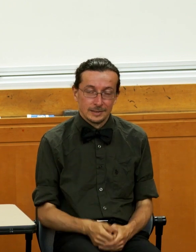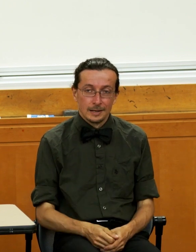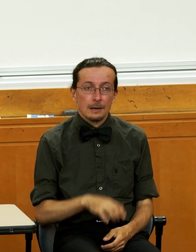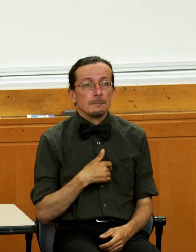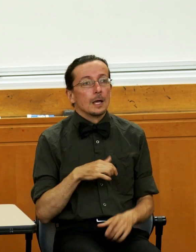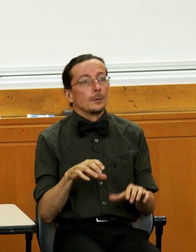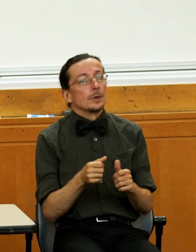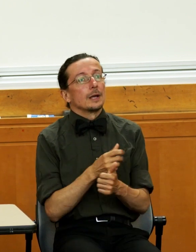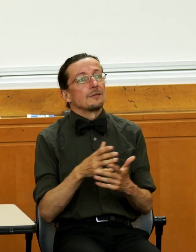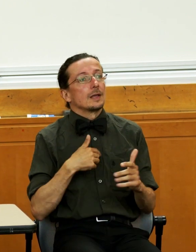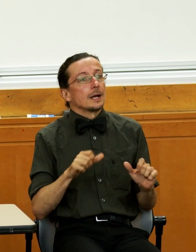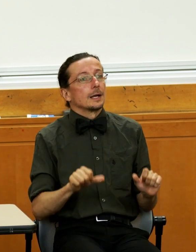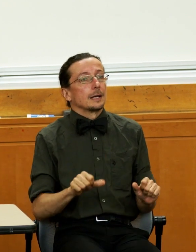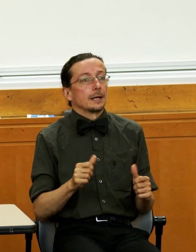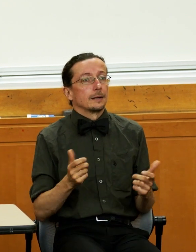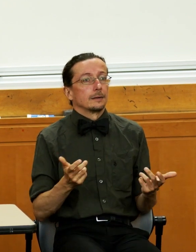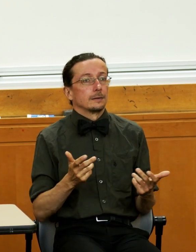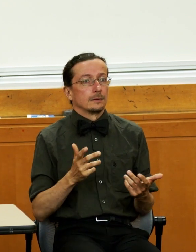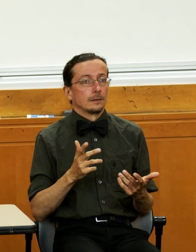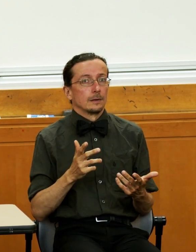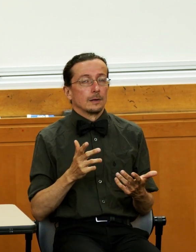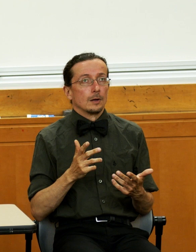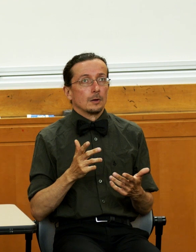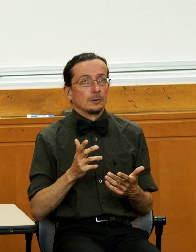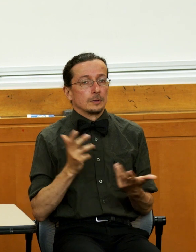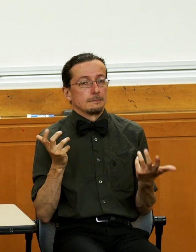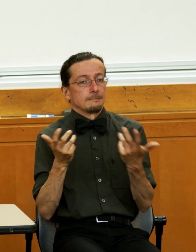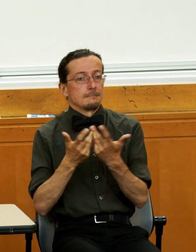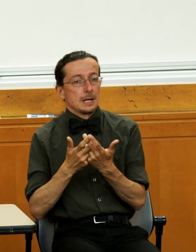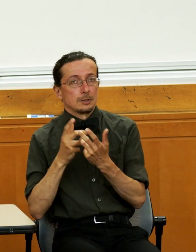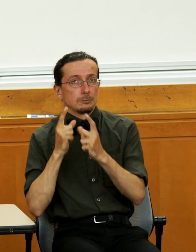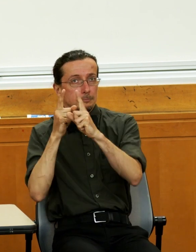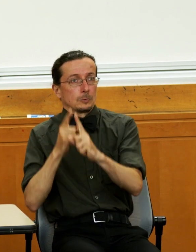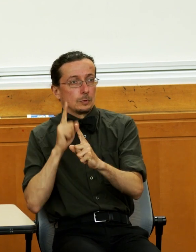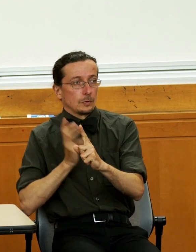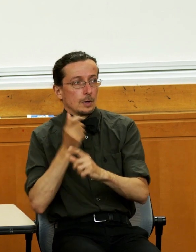try to be true to what I think the tenets of the movement are and you have to create a space for